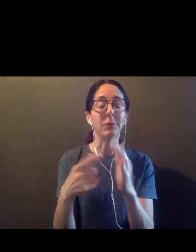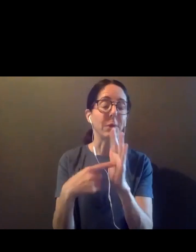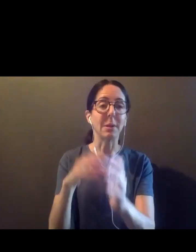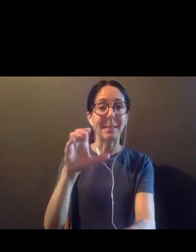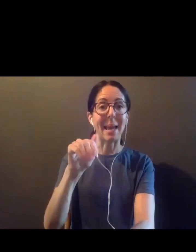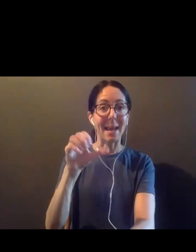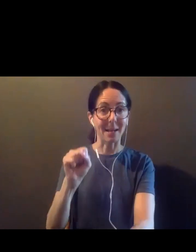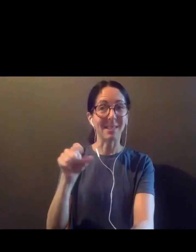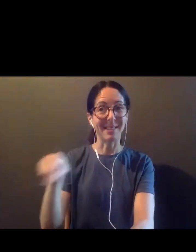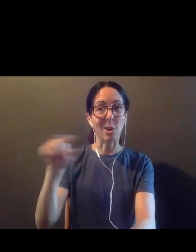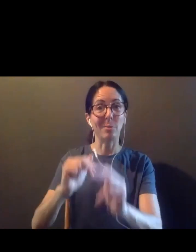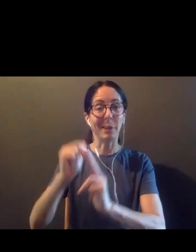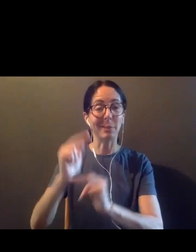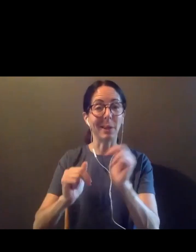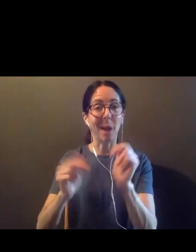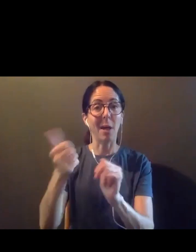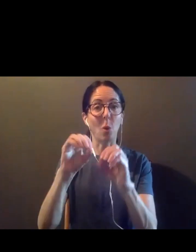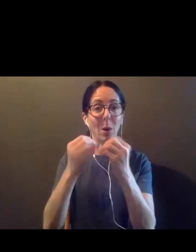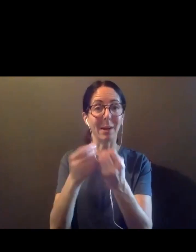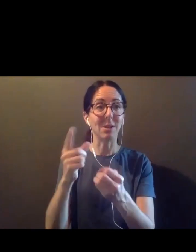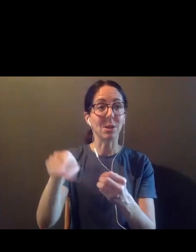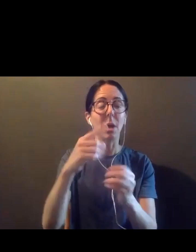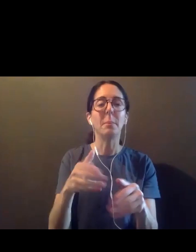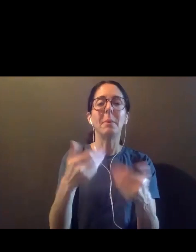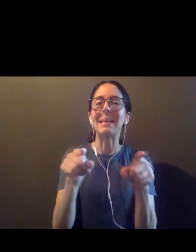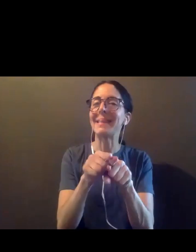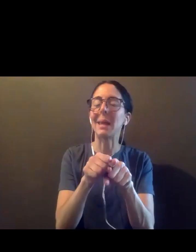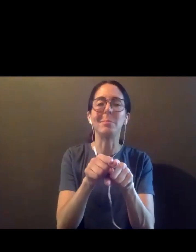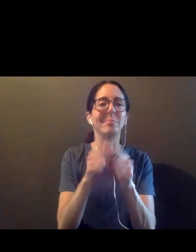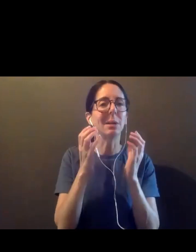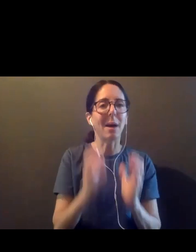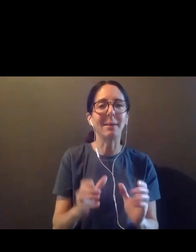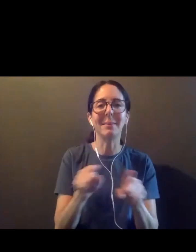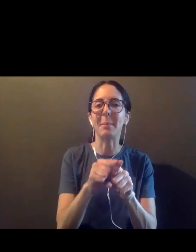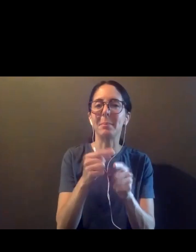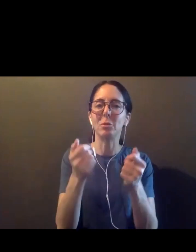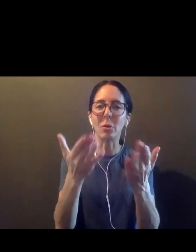building, are organizations who are serving the same kind of clientele and who have, probably